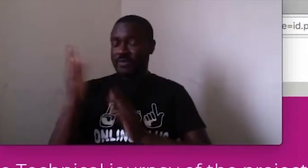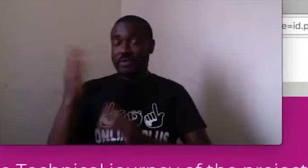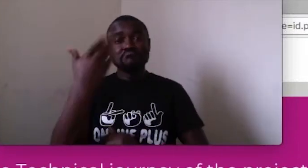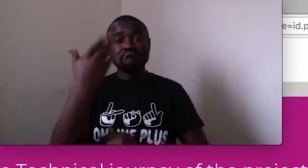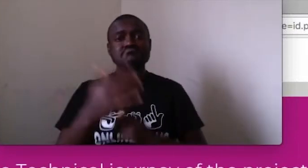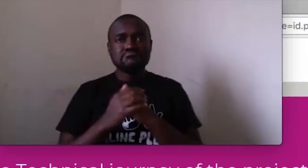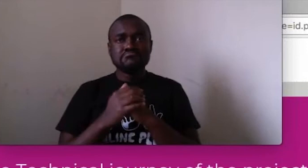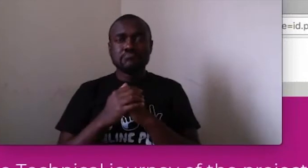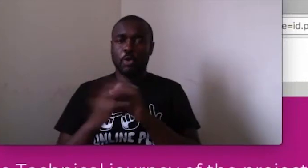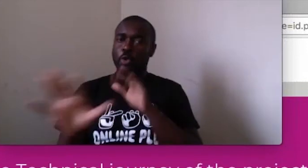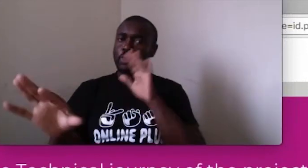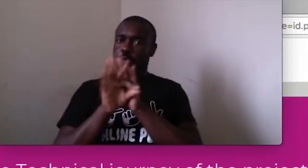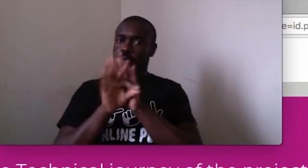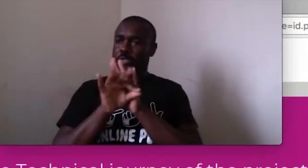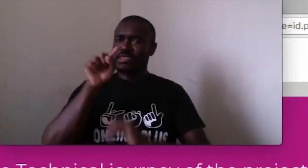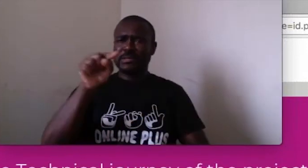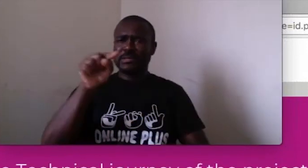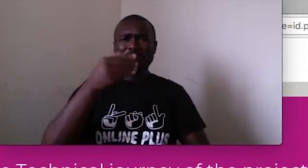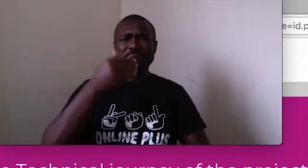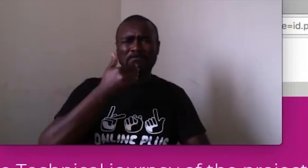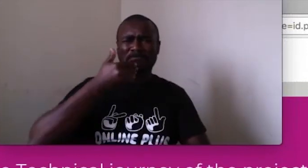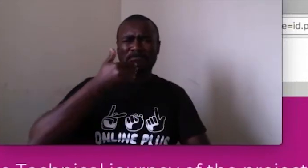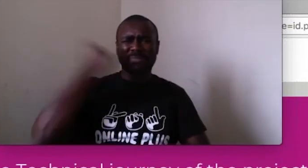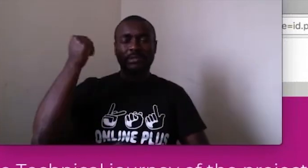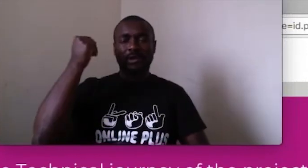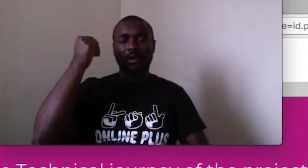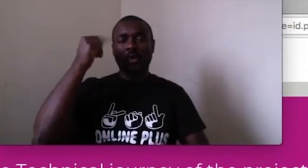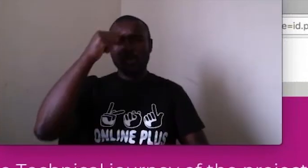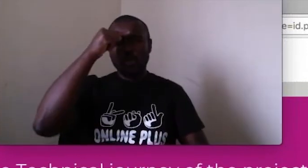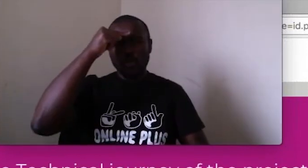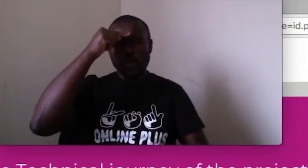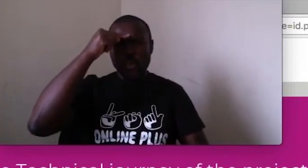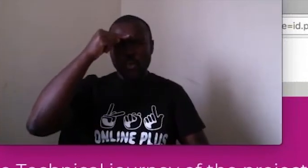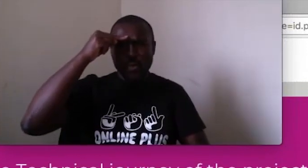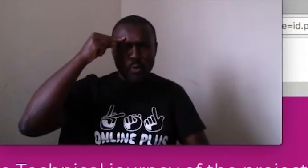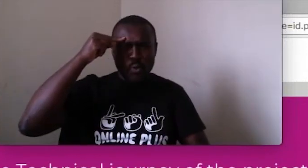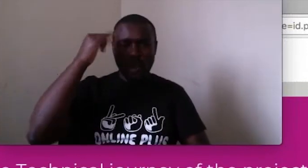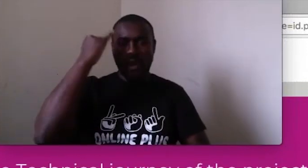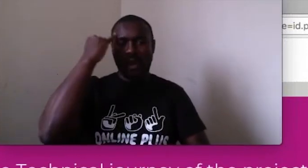I developed the KSL finger spelling so I just entered that